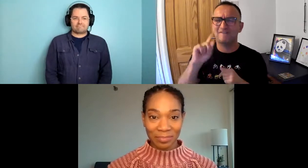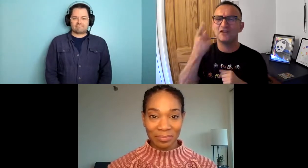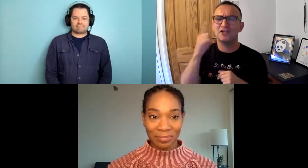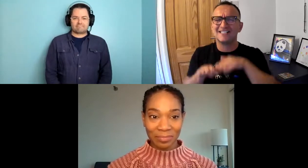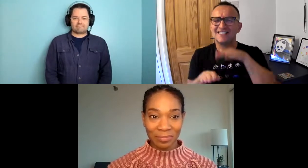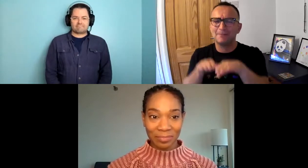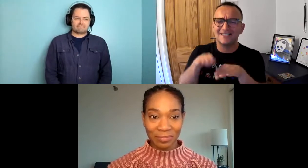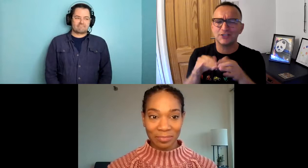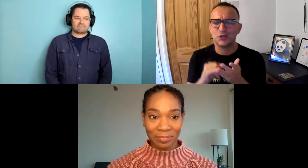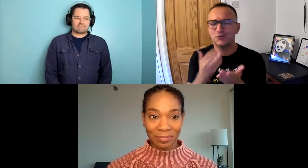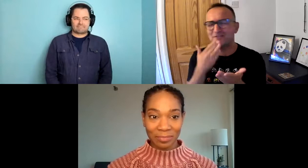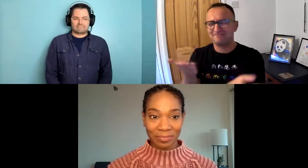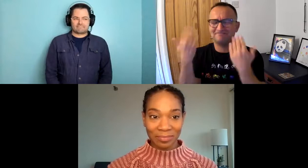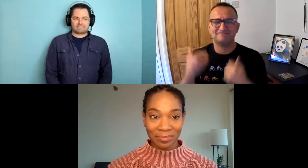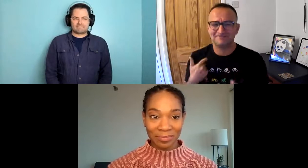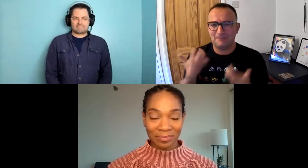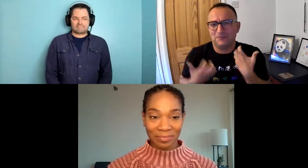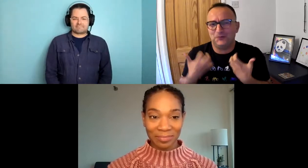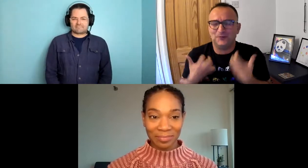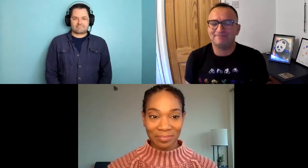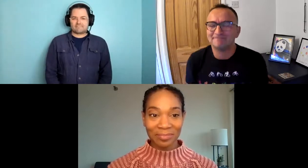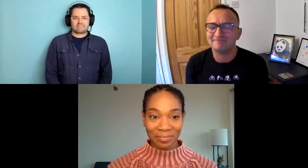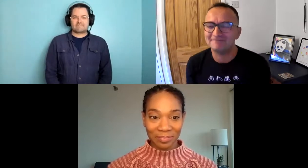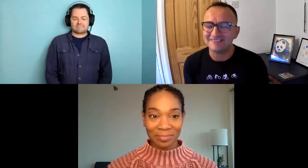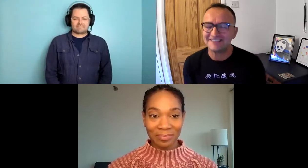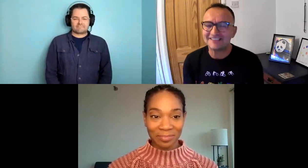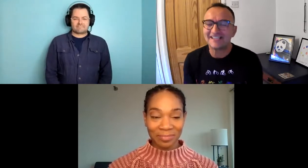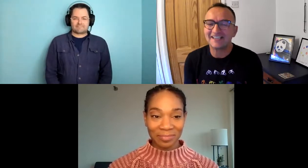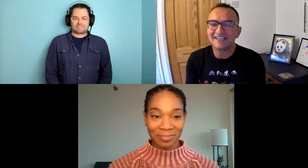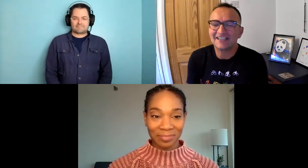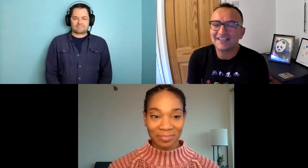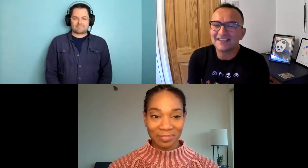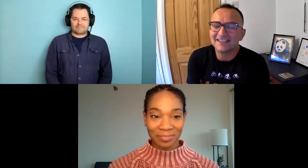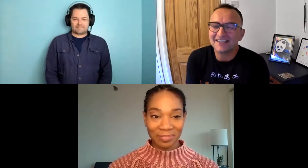Thank you Deaf Rainbow UK for having me and celebrating